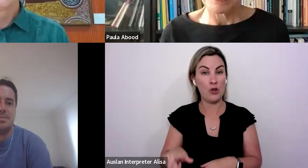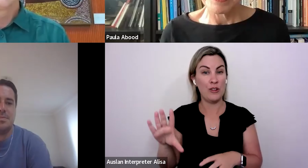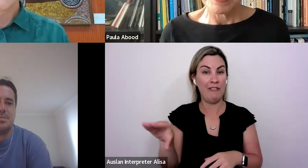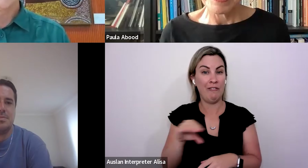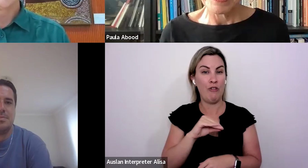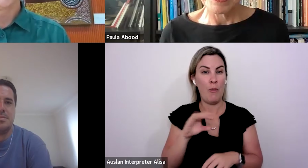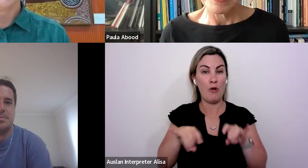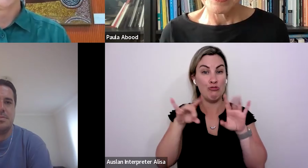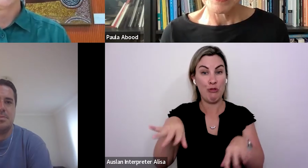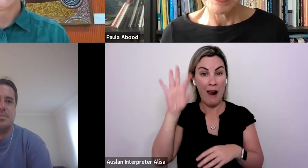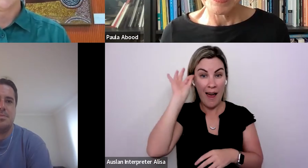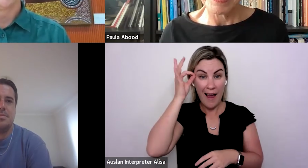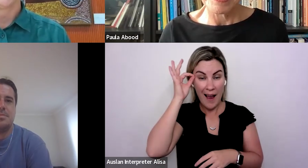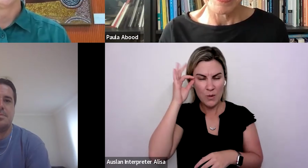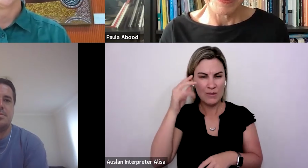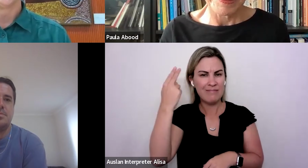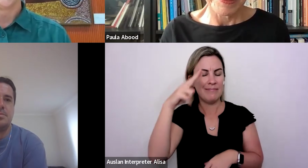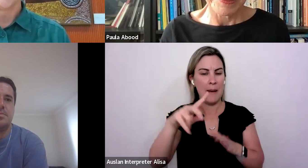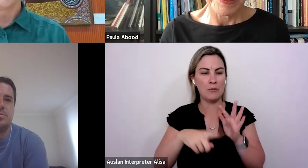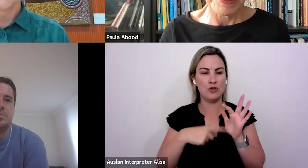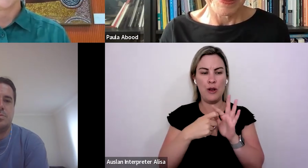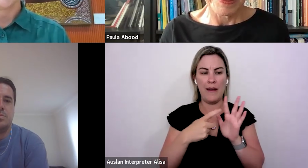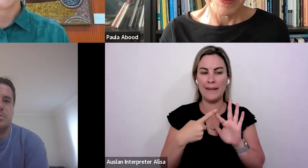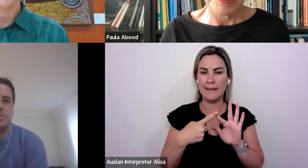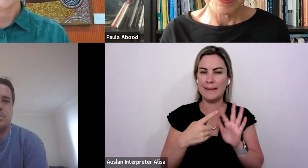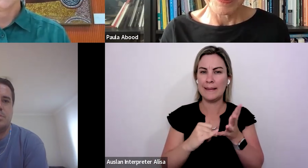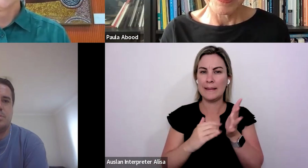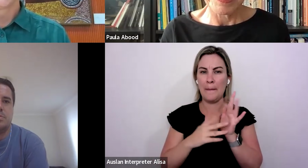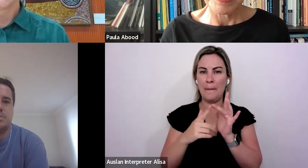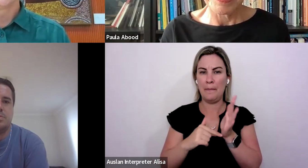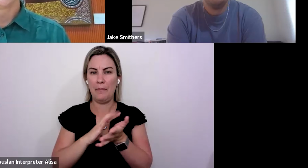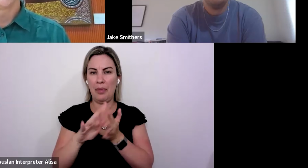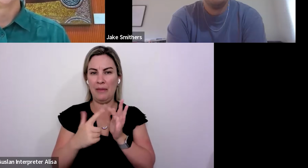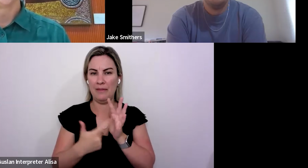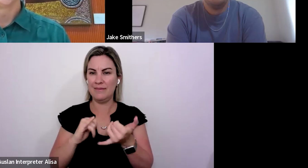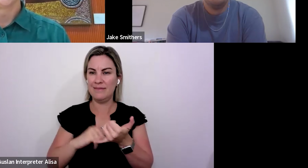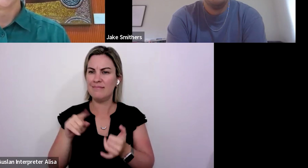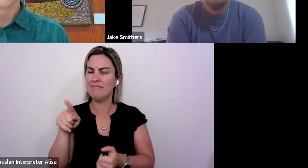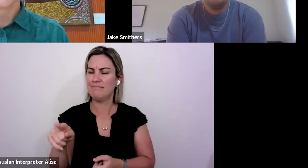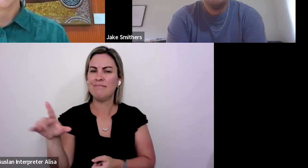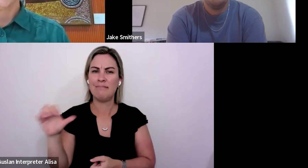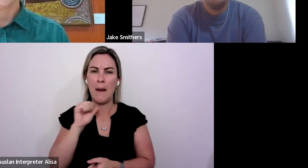Jake is a Kamilaroi man from northern New South Wales. Jake is an Artist Services Officer.